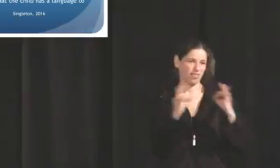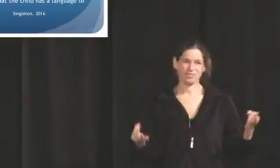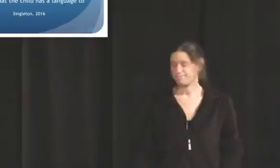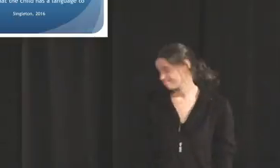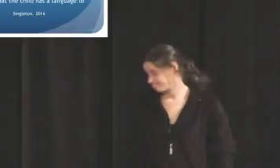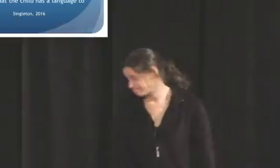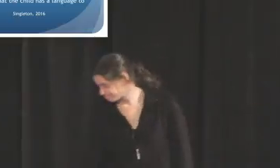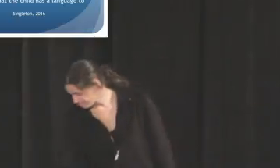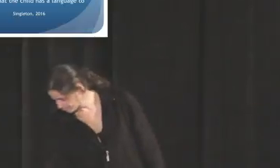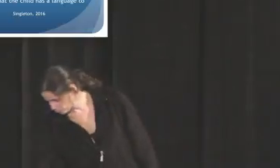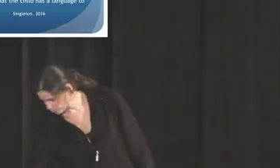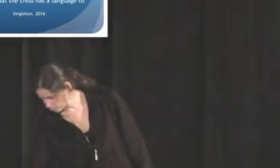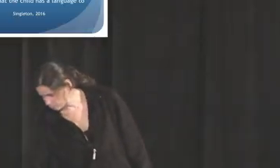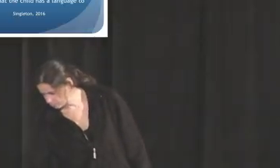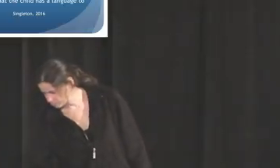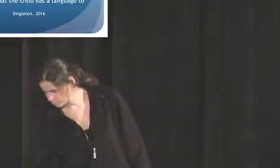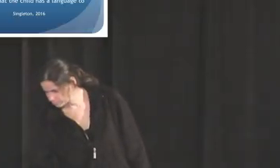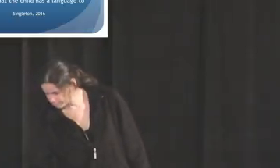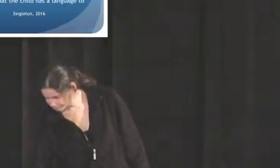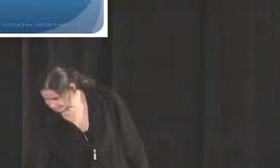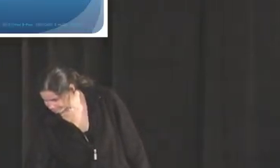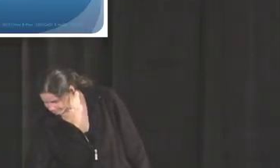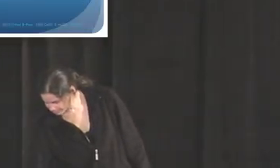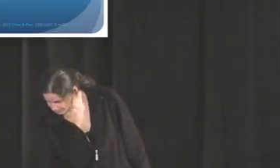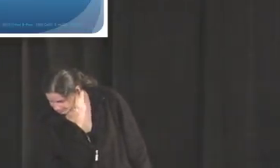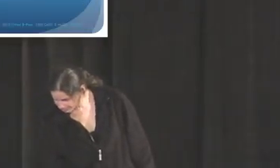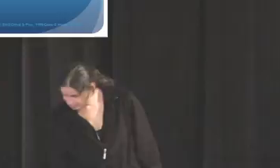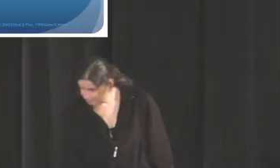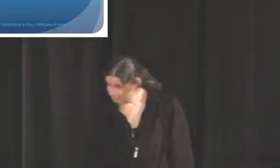that they can use.